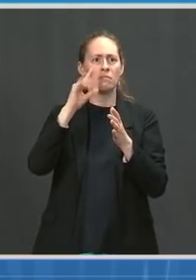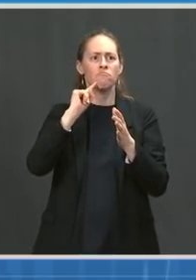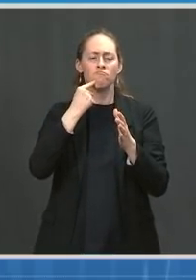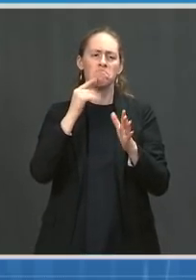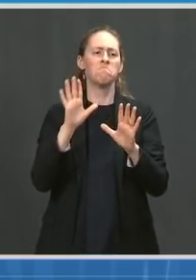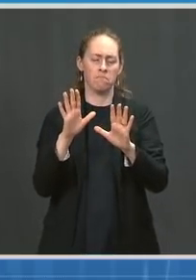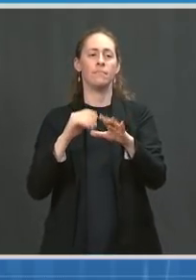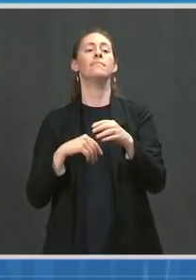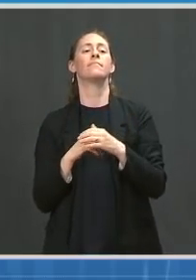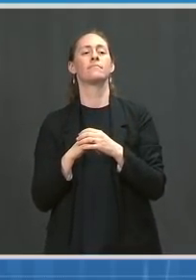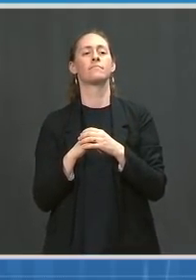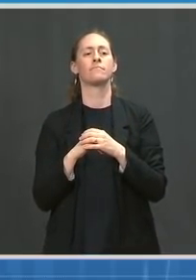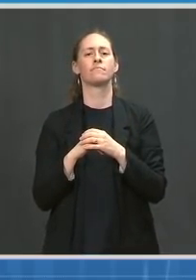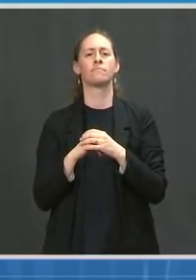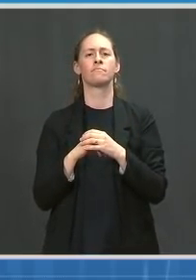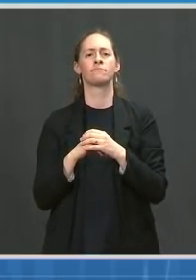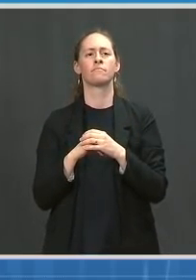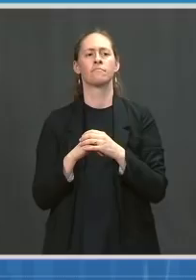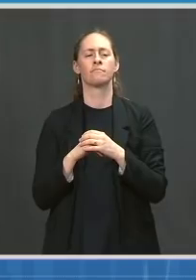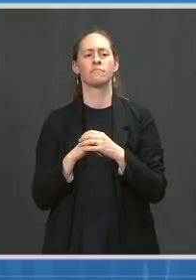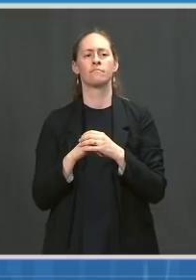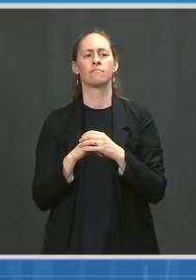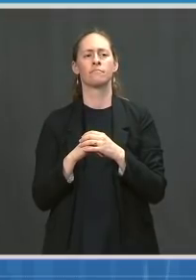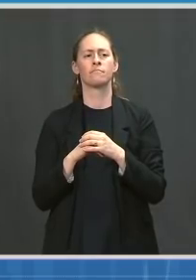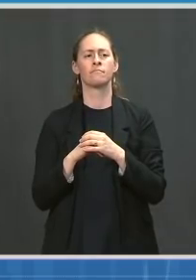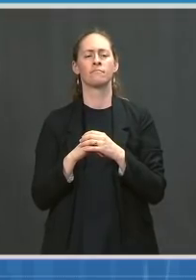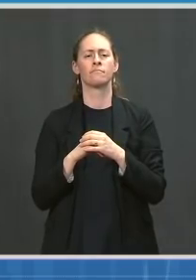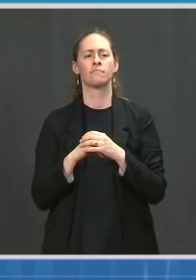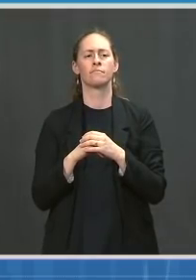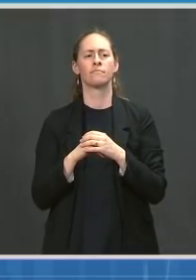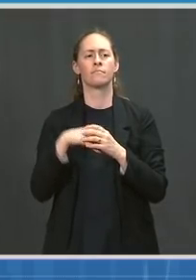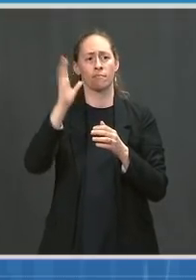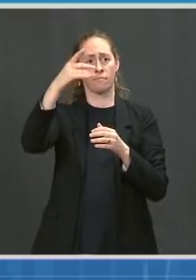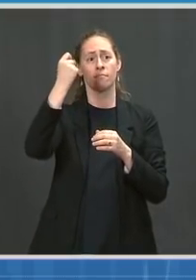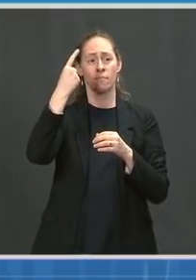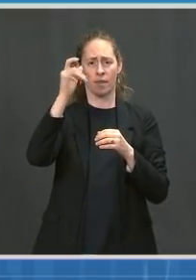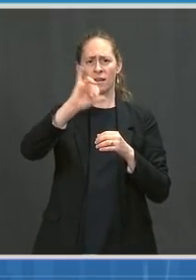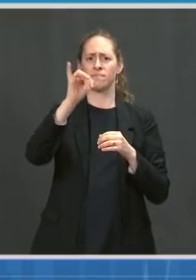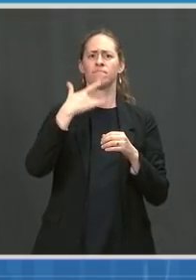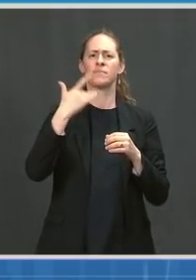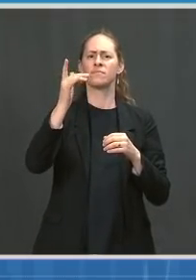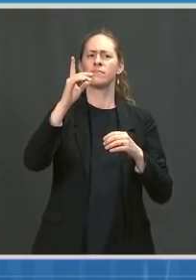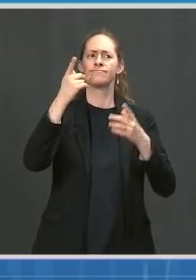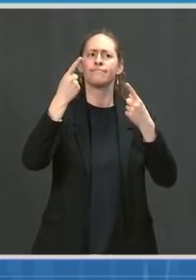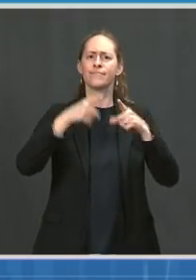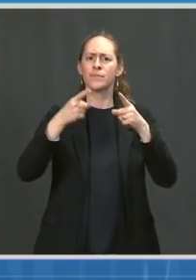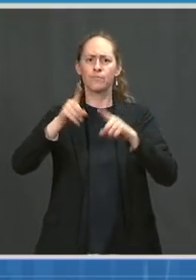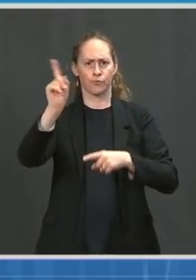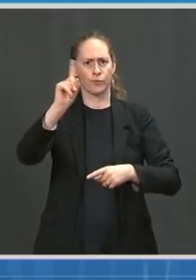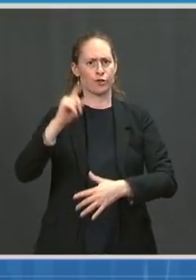or the veins of their gastrointestinal tract. The cases were reported to the Vaccine Adverse Events